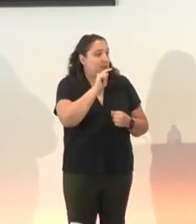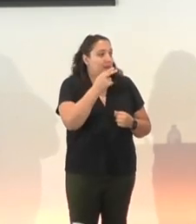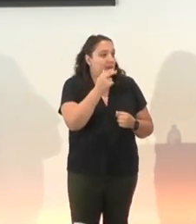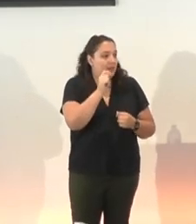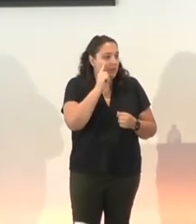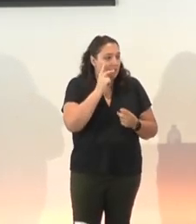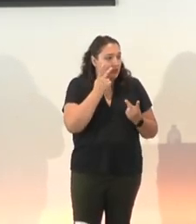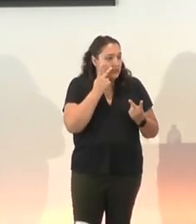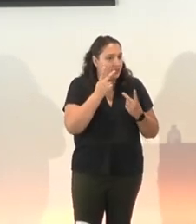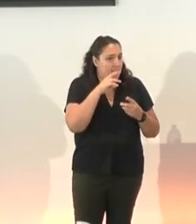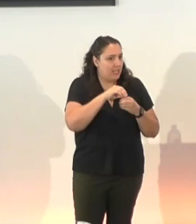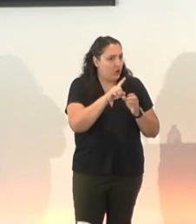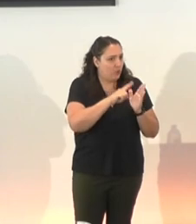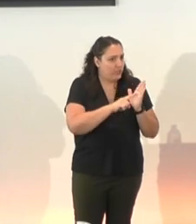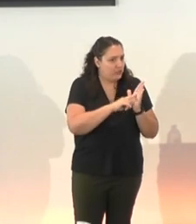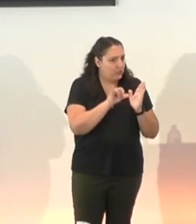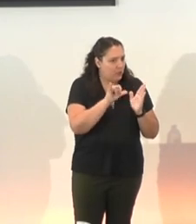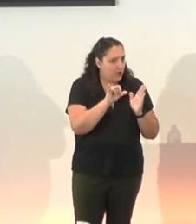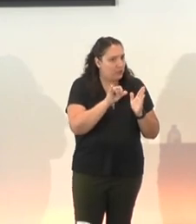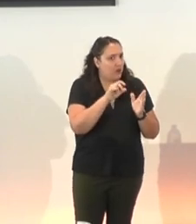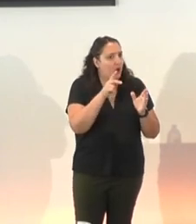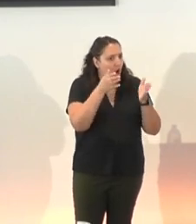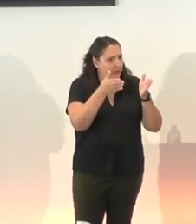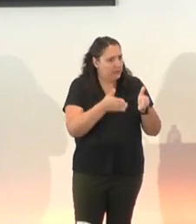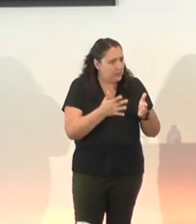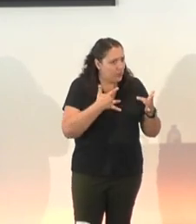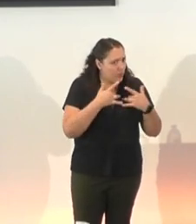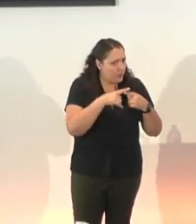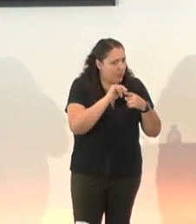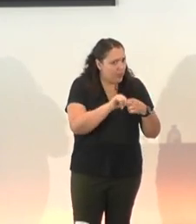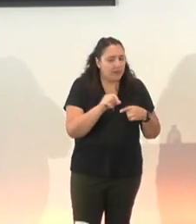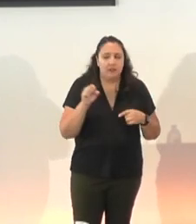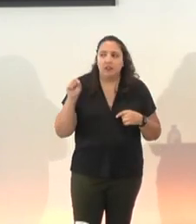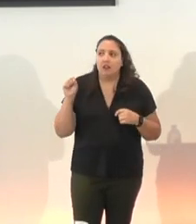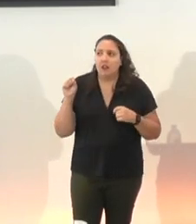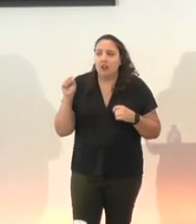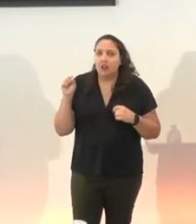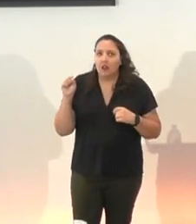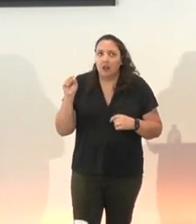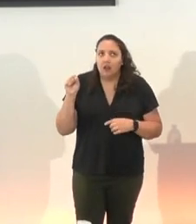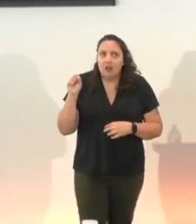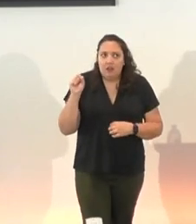too? Are your participants worried? Tabitha: I will say I have not seen my